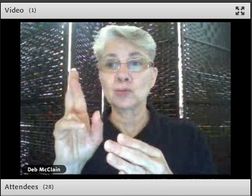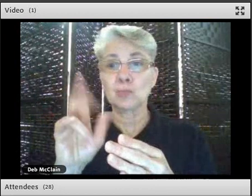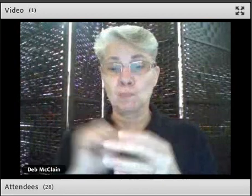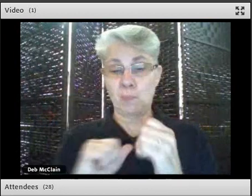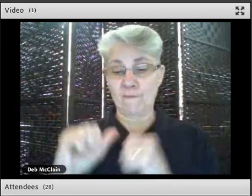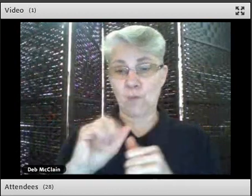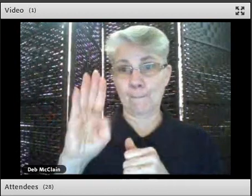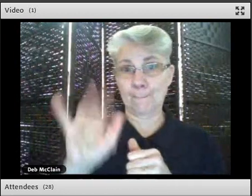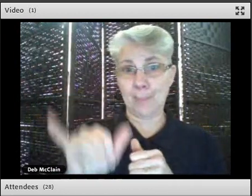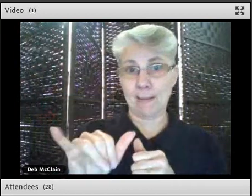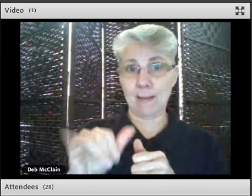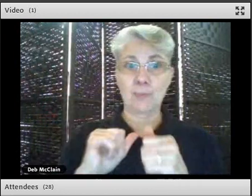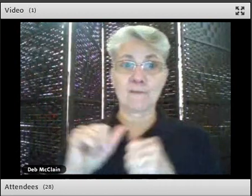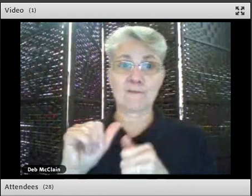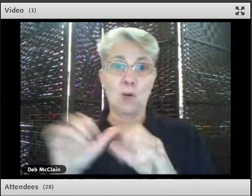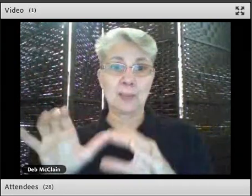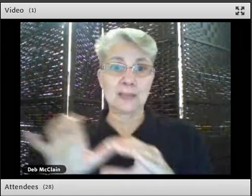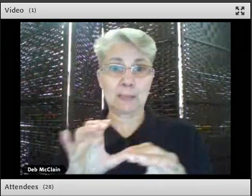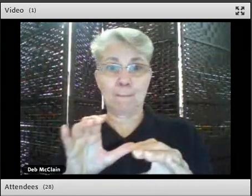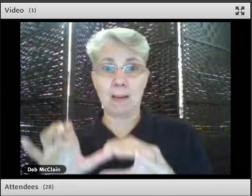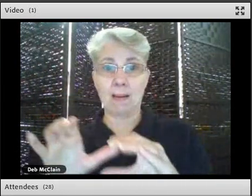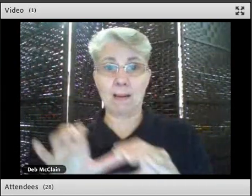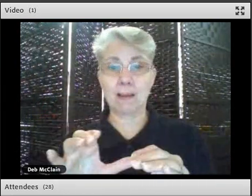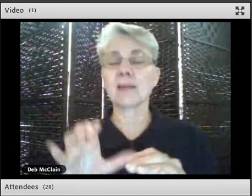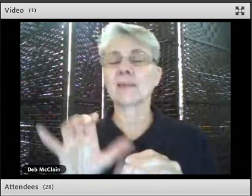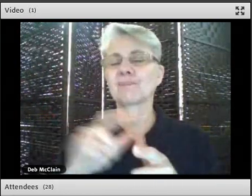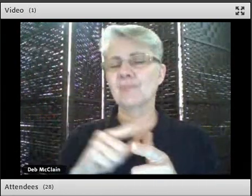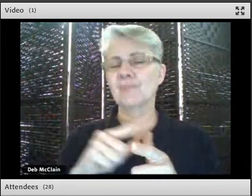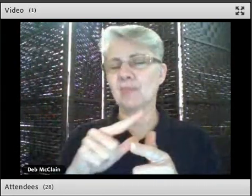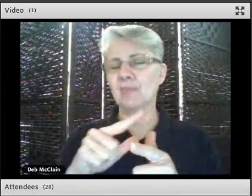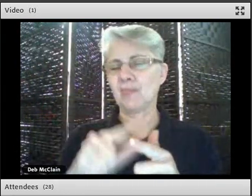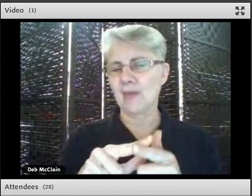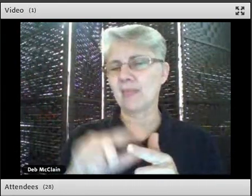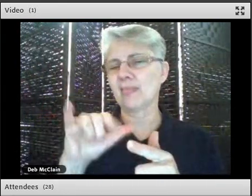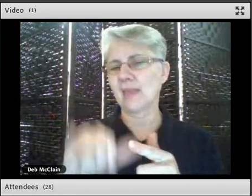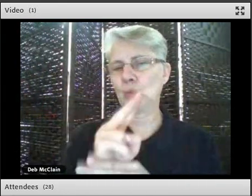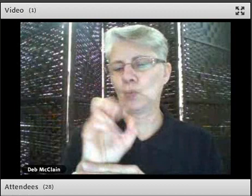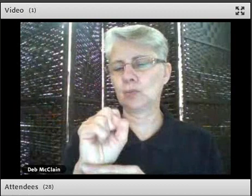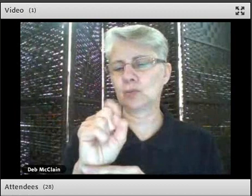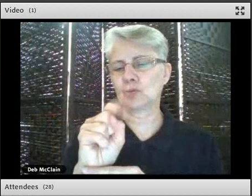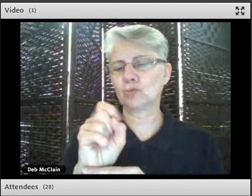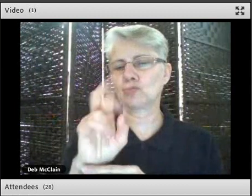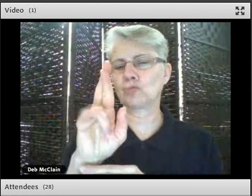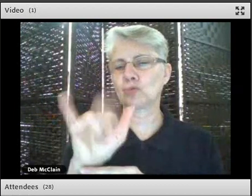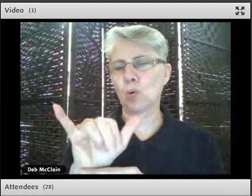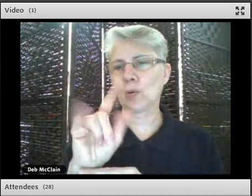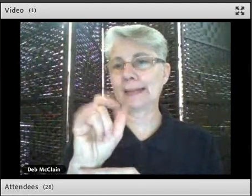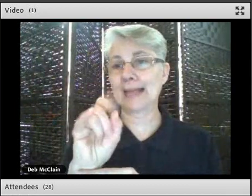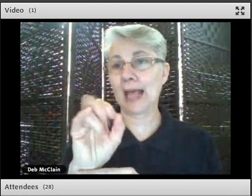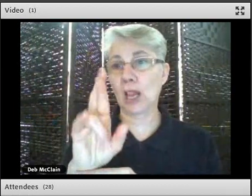So, there is a difference between the two in the way that the audio is delivered,